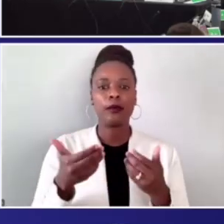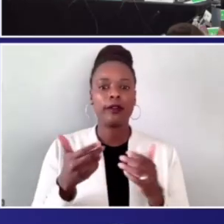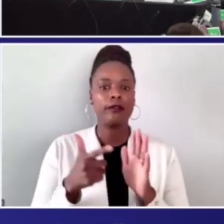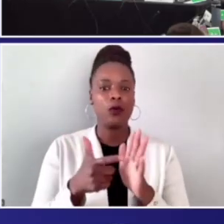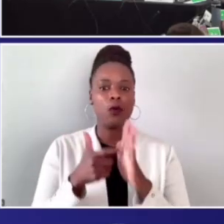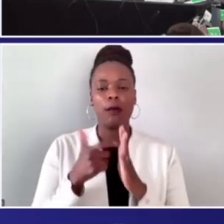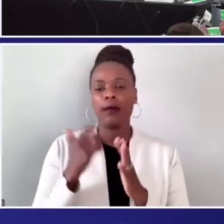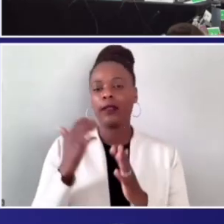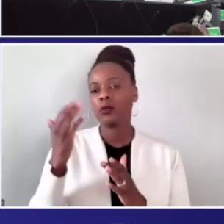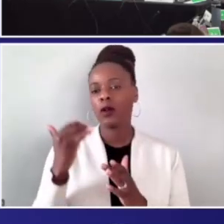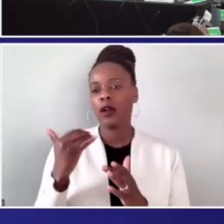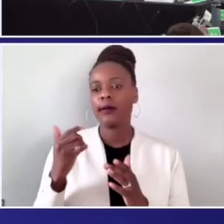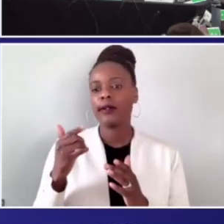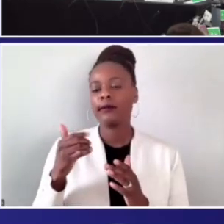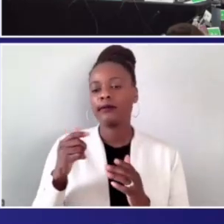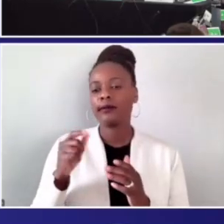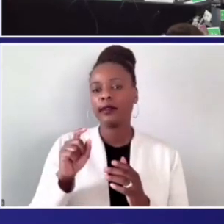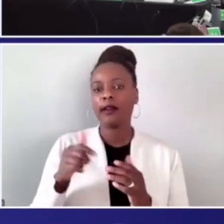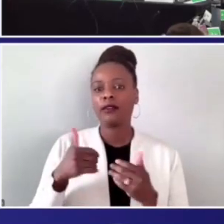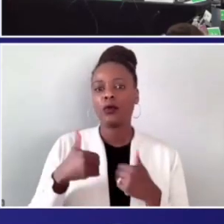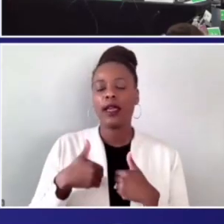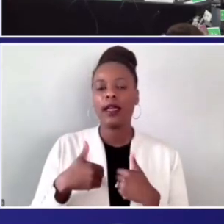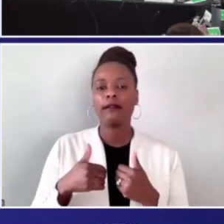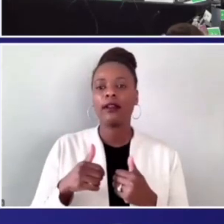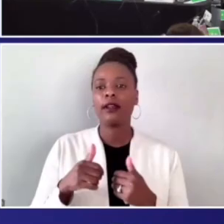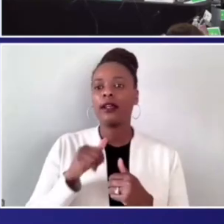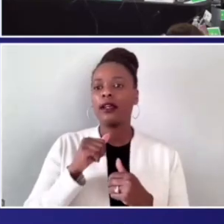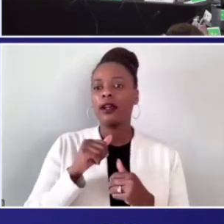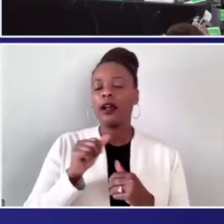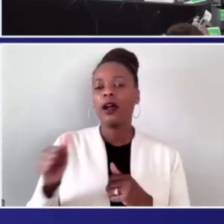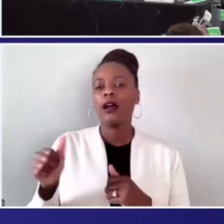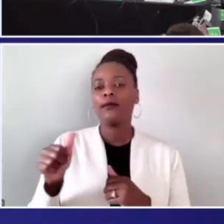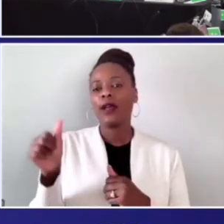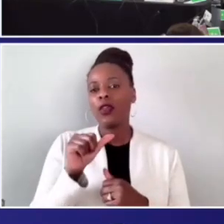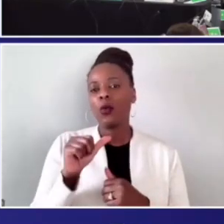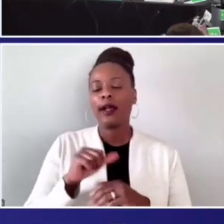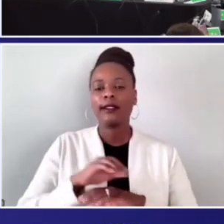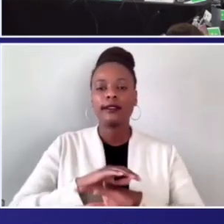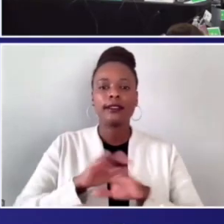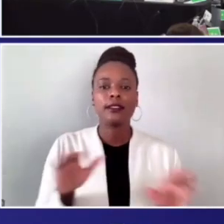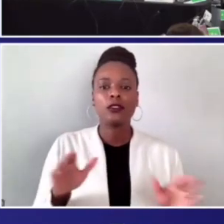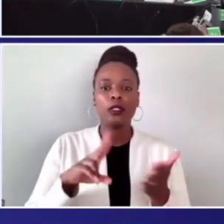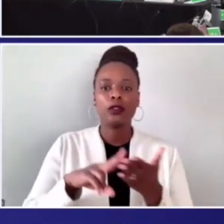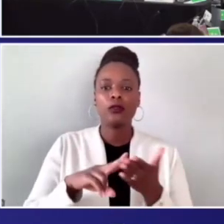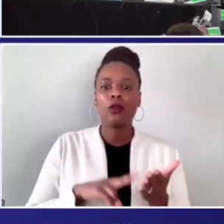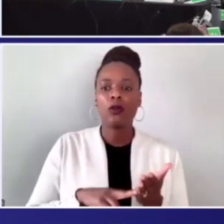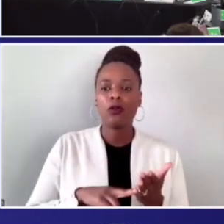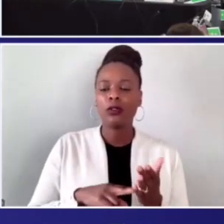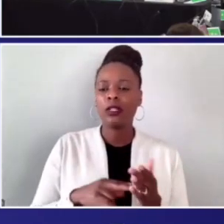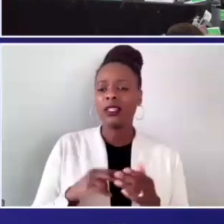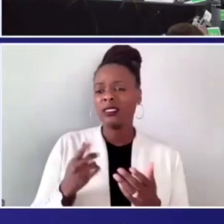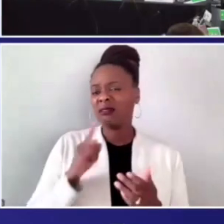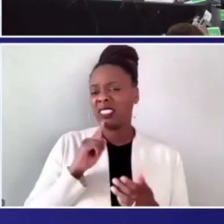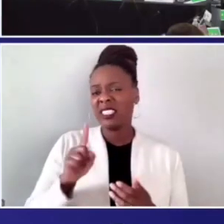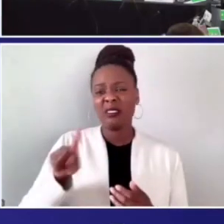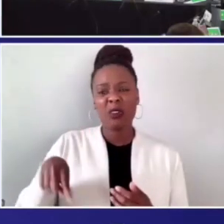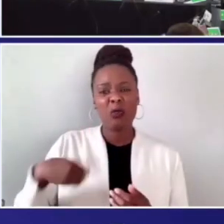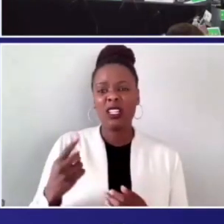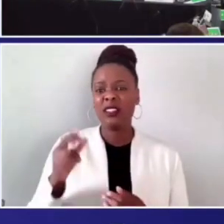others -- why ceases to be enrolled. But other than no-shows, there's not a lot of folks I see in that -- potentially in that category,